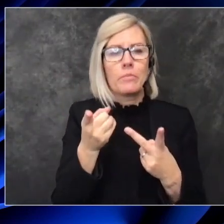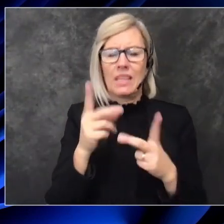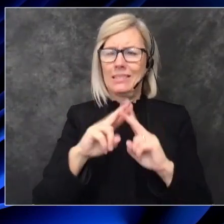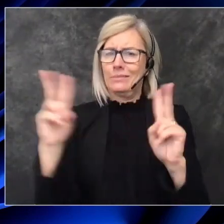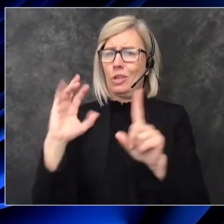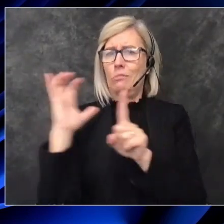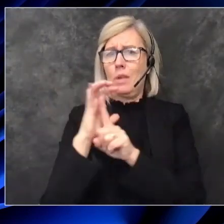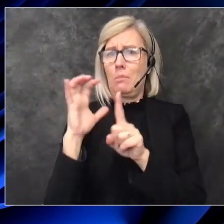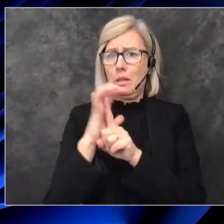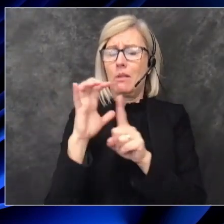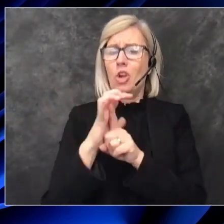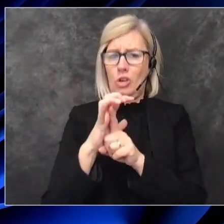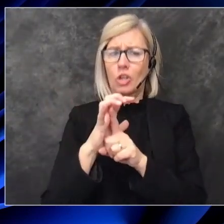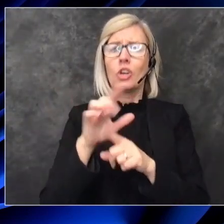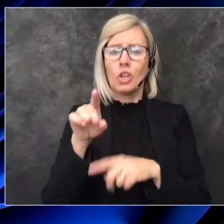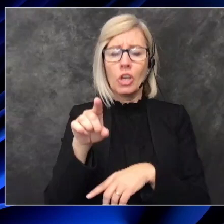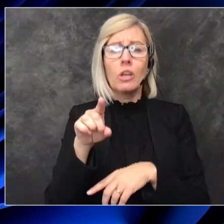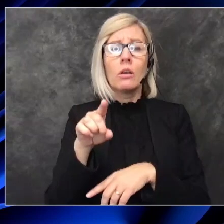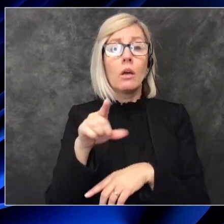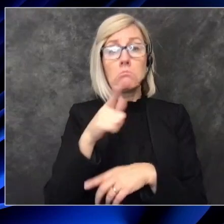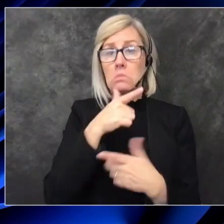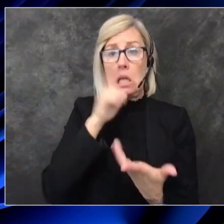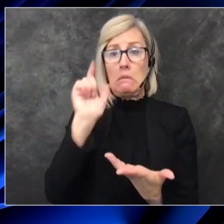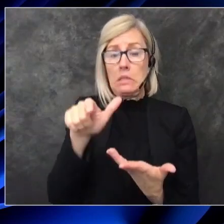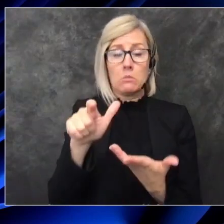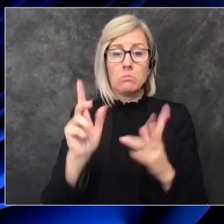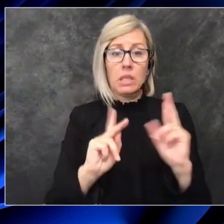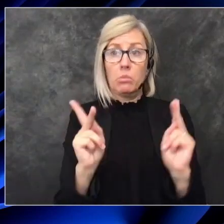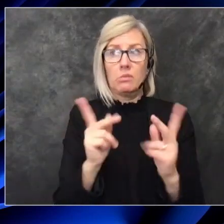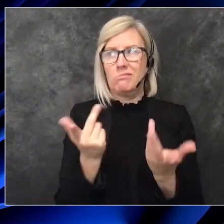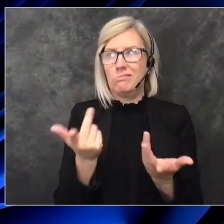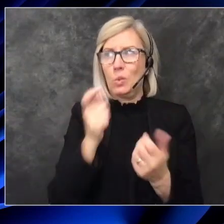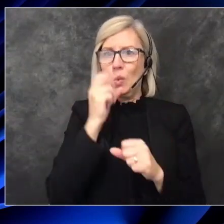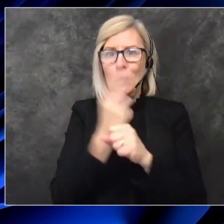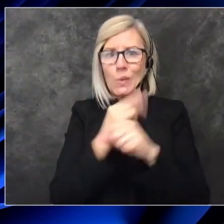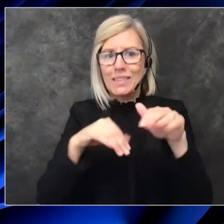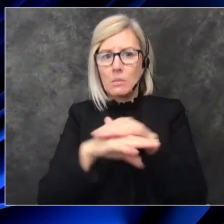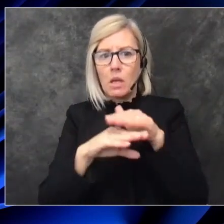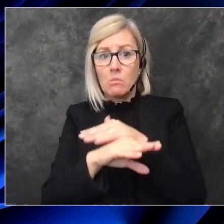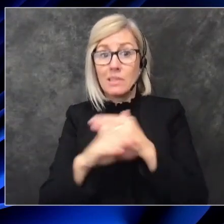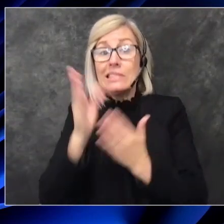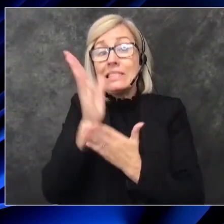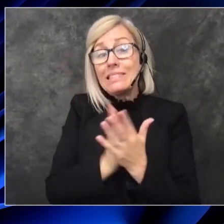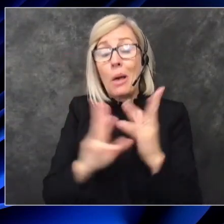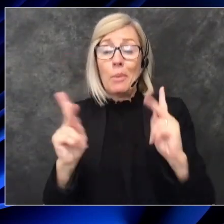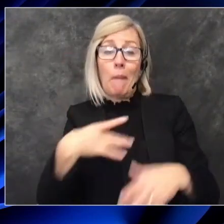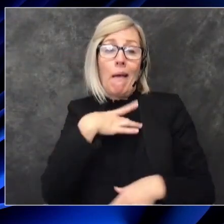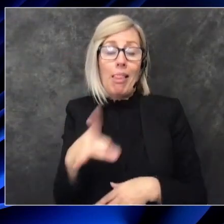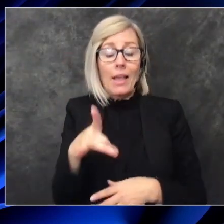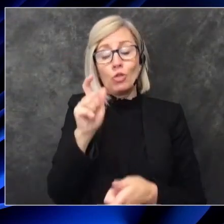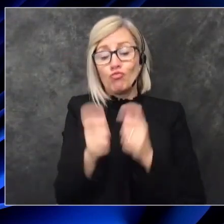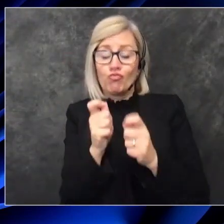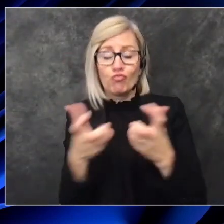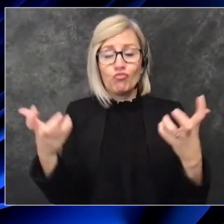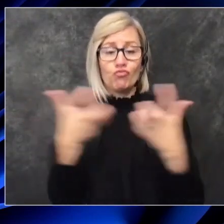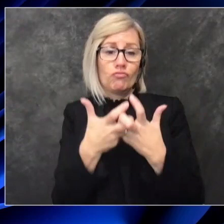Again, not even necessarily that people that would use accessibility, but some people just like to customize it. But maybe you want your mouse